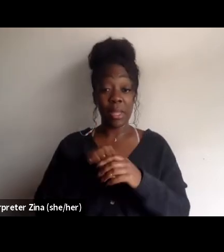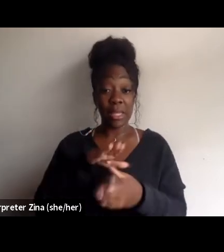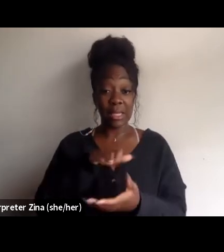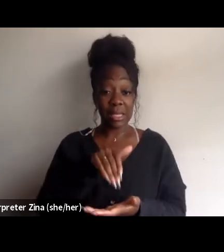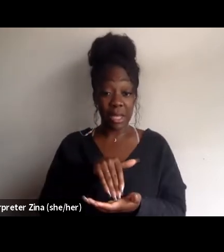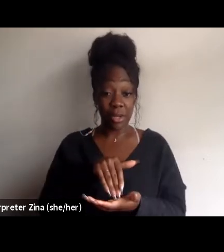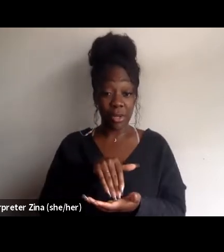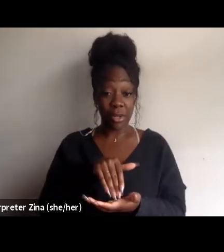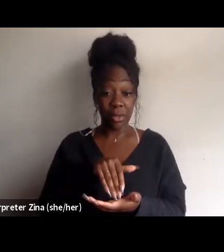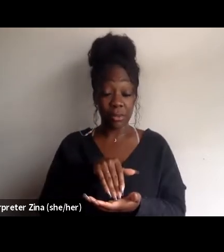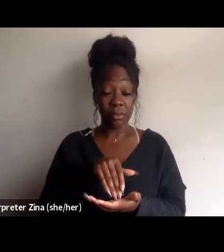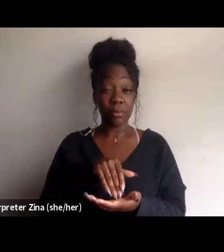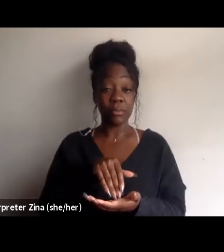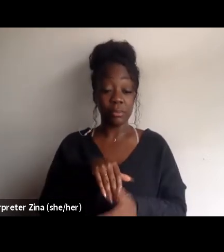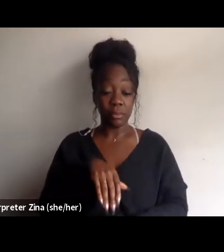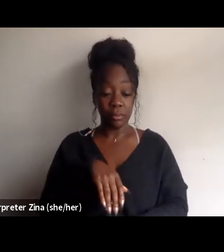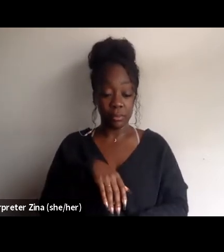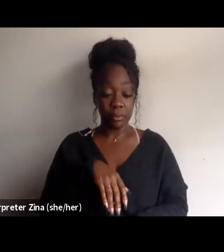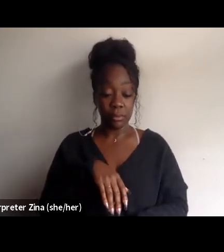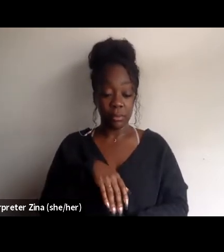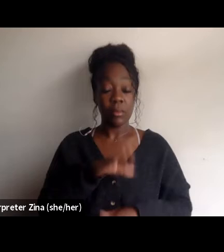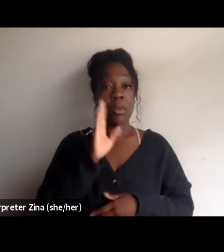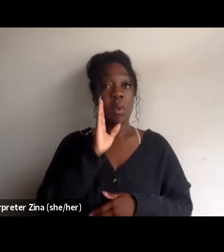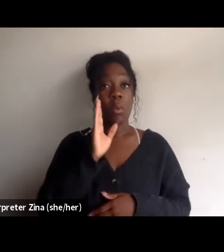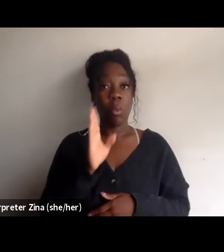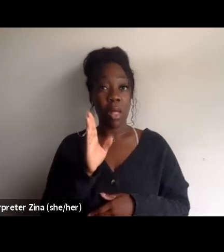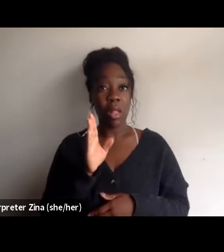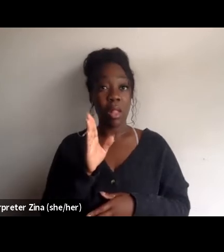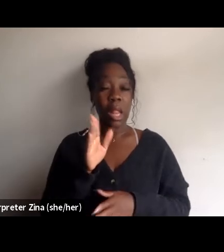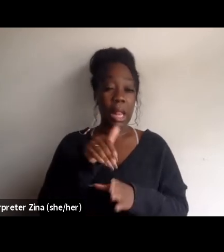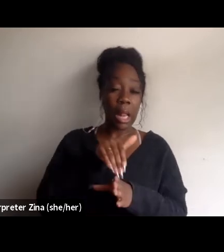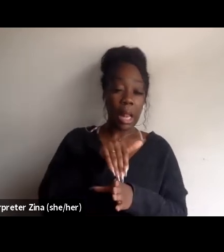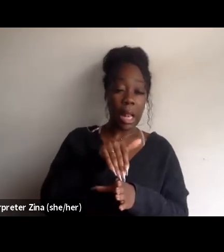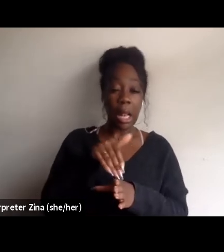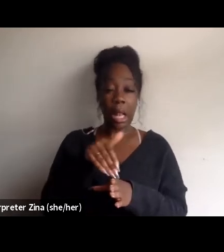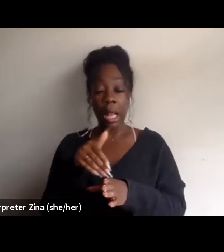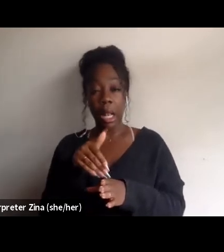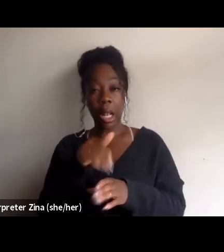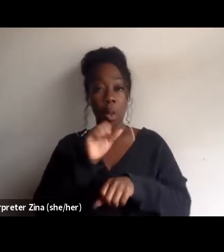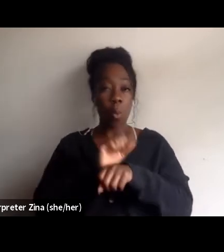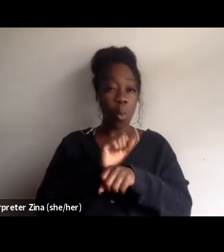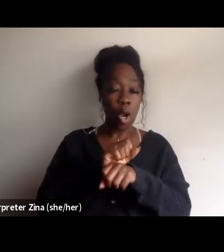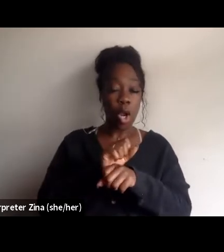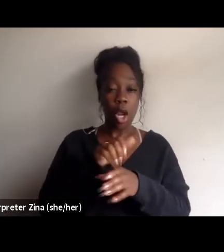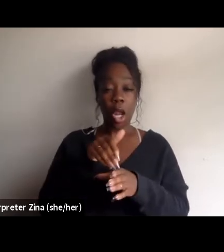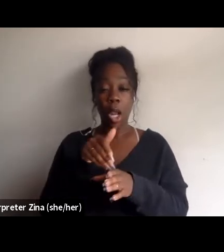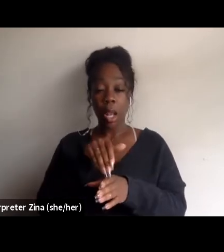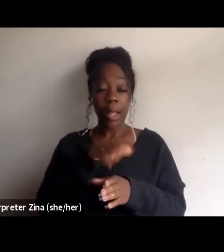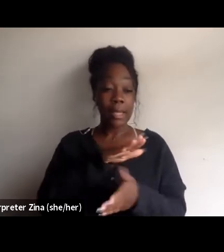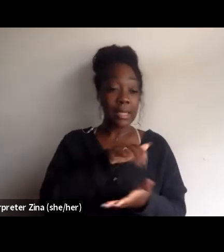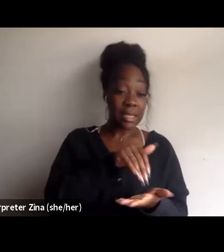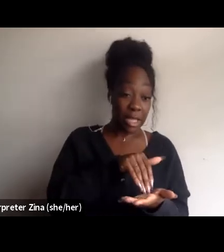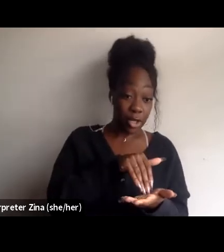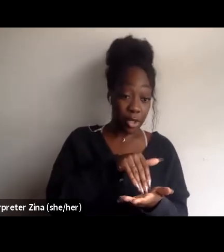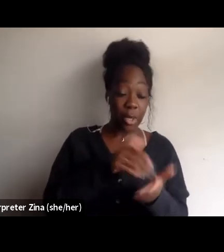between the center and they operate between the margins. And some of those people in the center